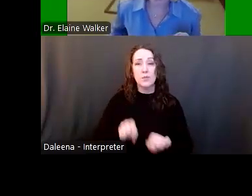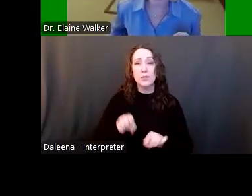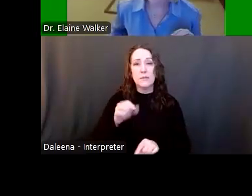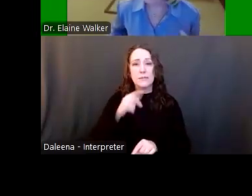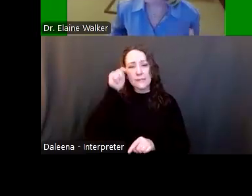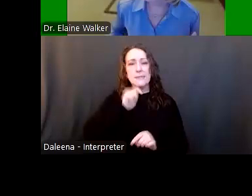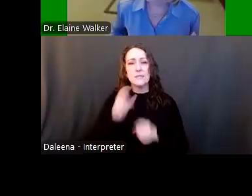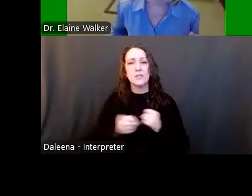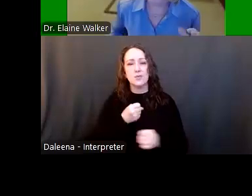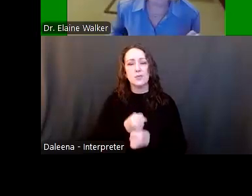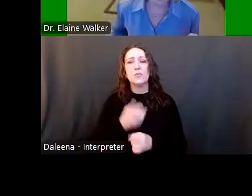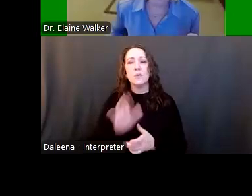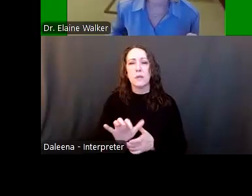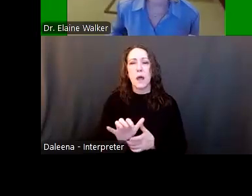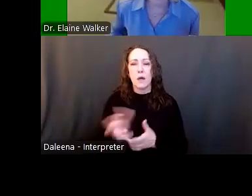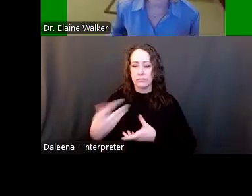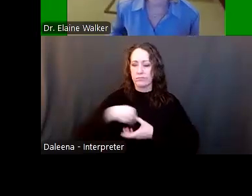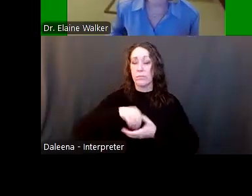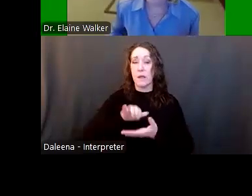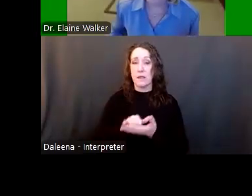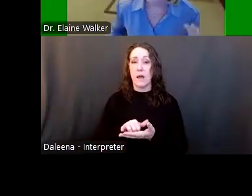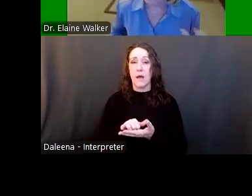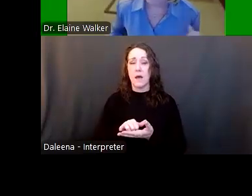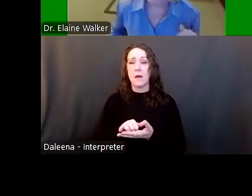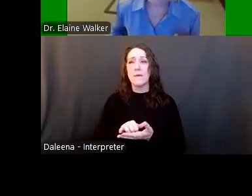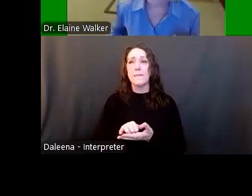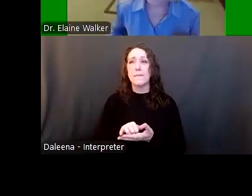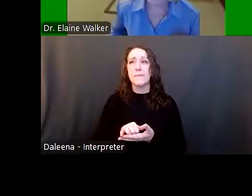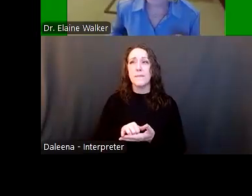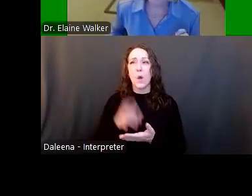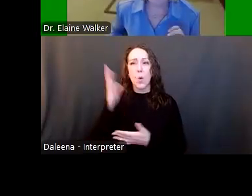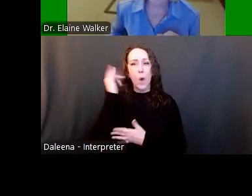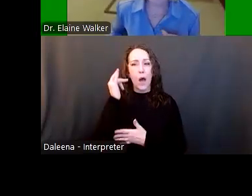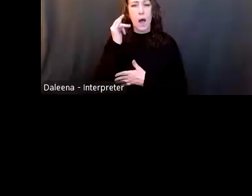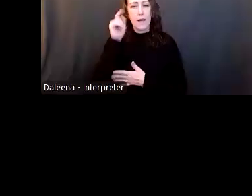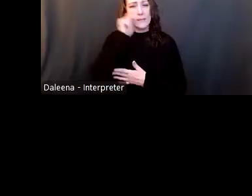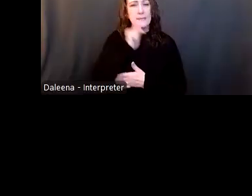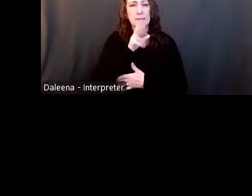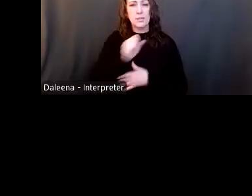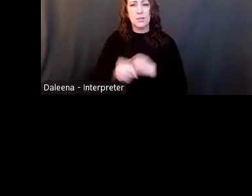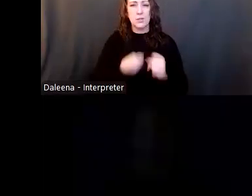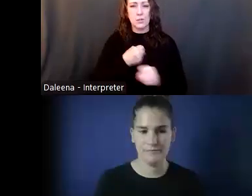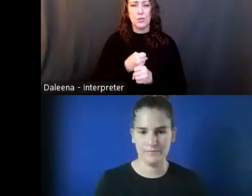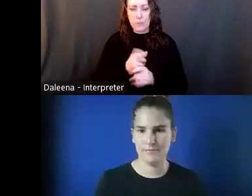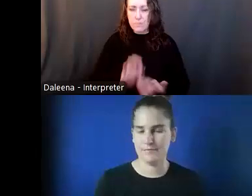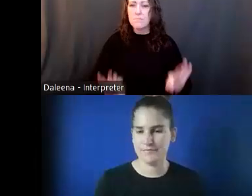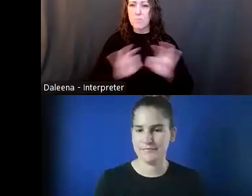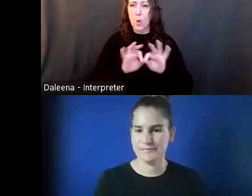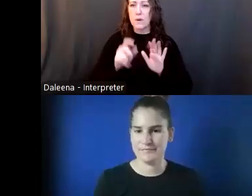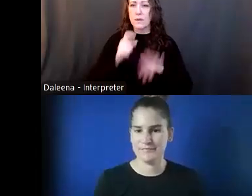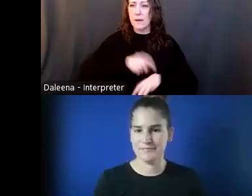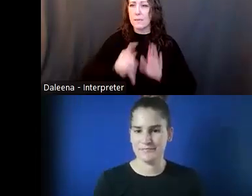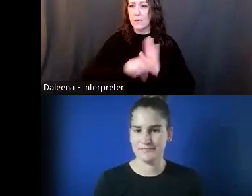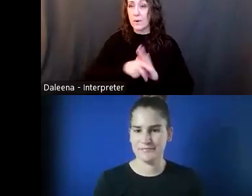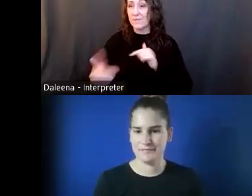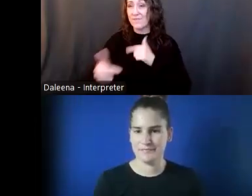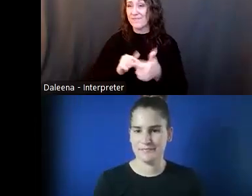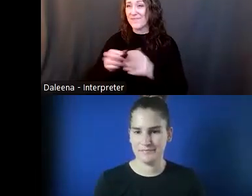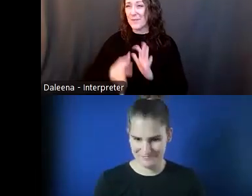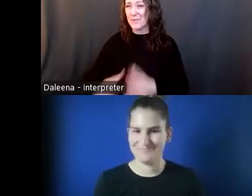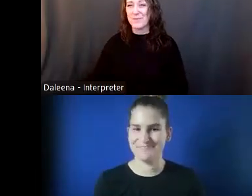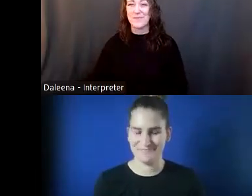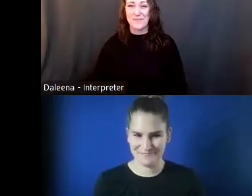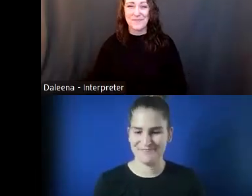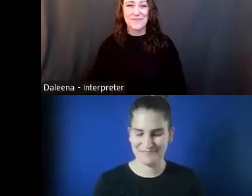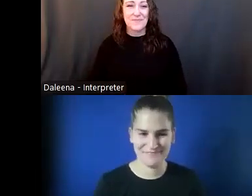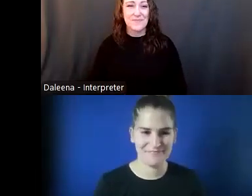that we think plays a role in why adolescence is such a critical period um now we of course know